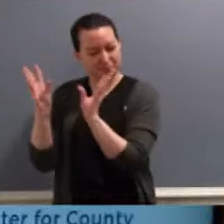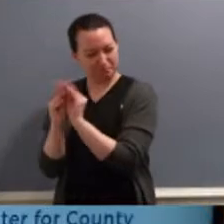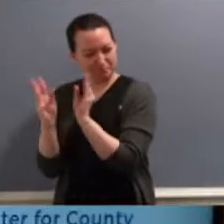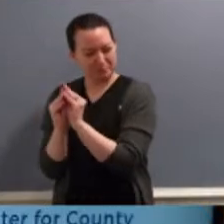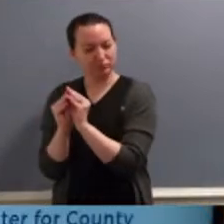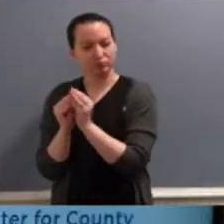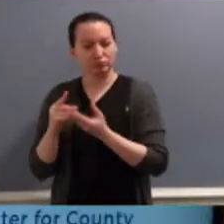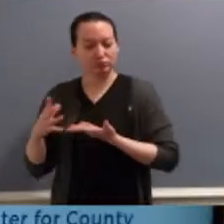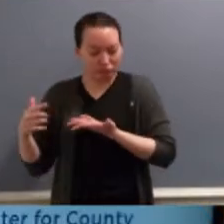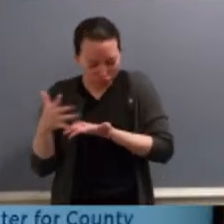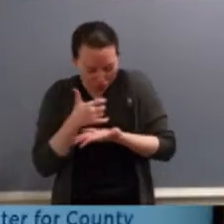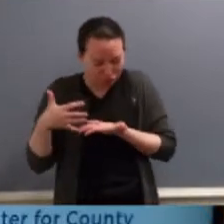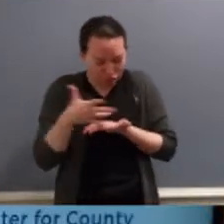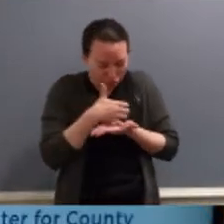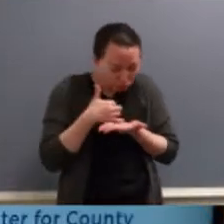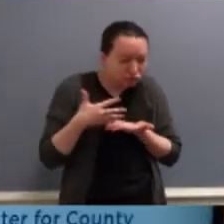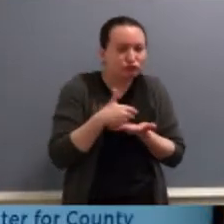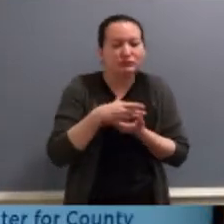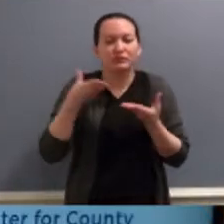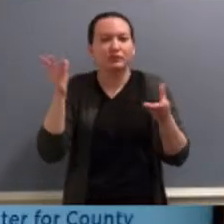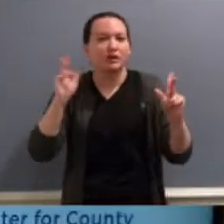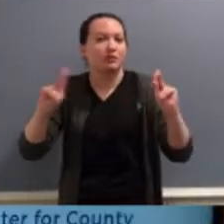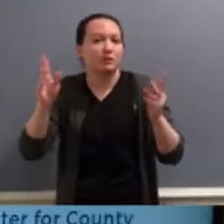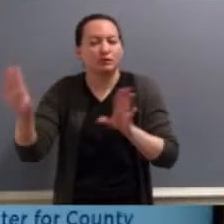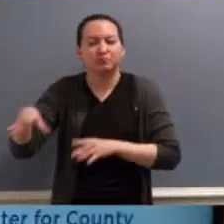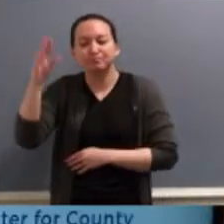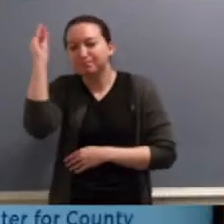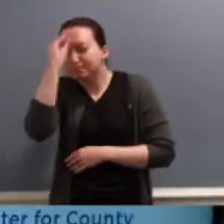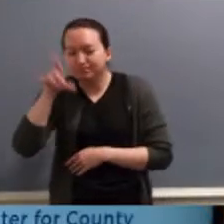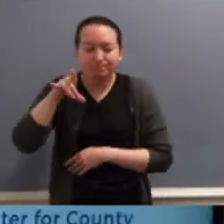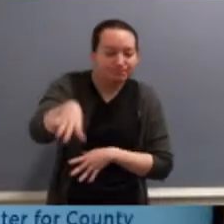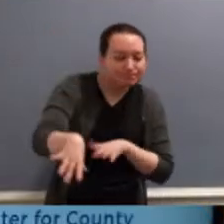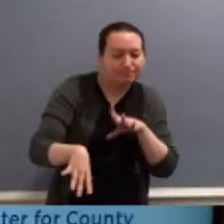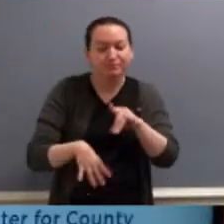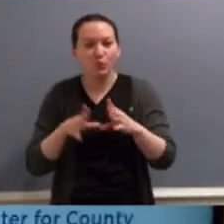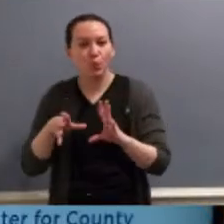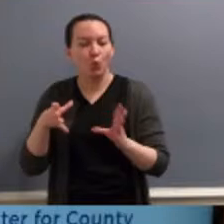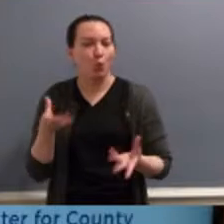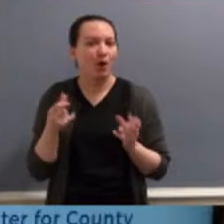gathering public input with which to receive additional policy guidance from the Board so